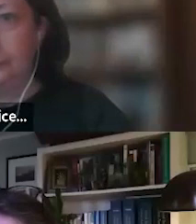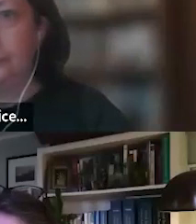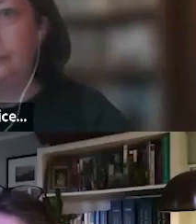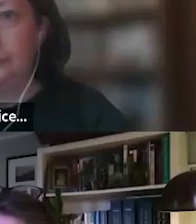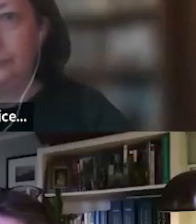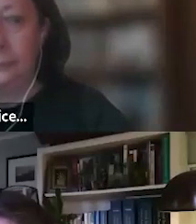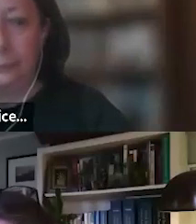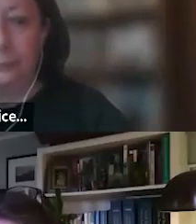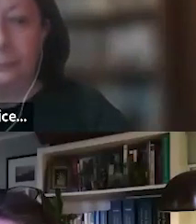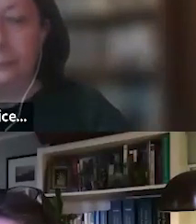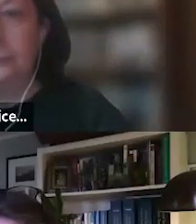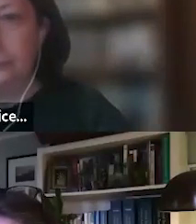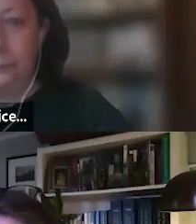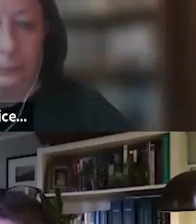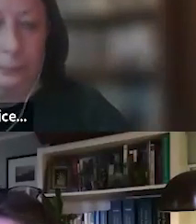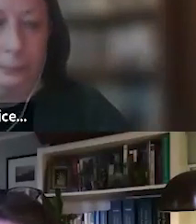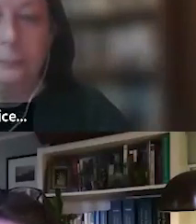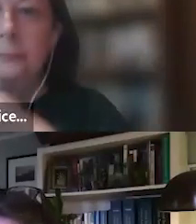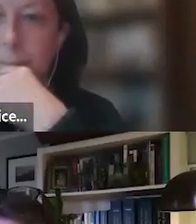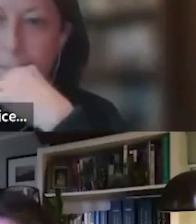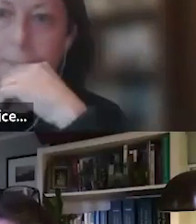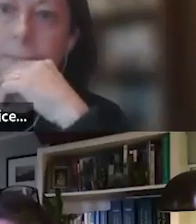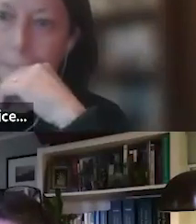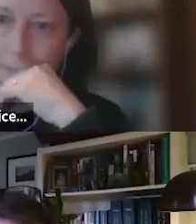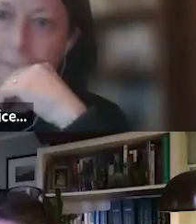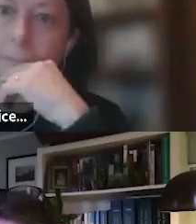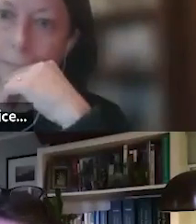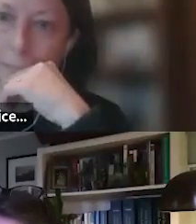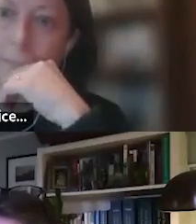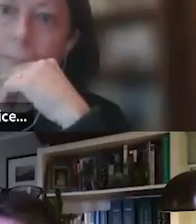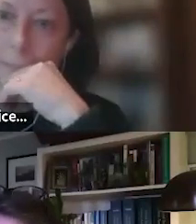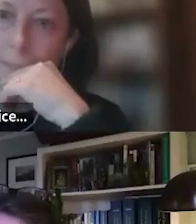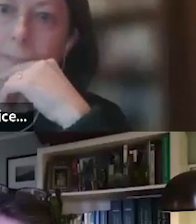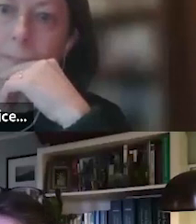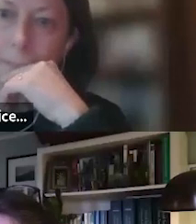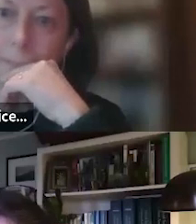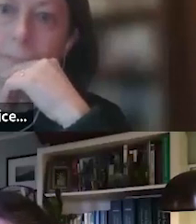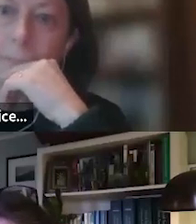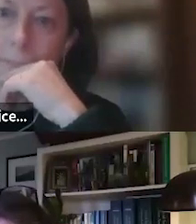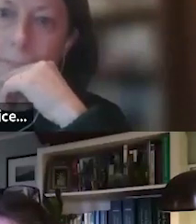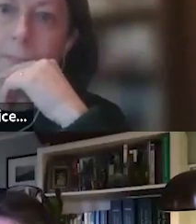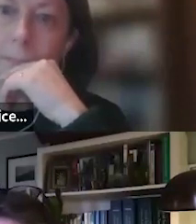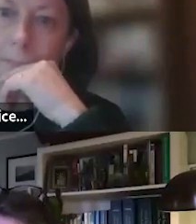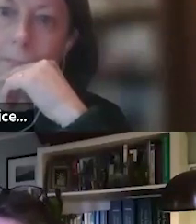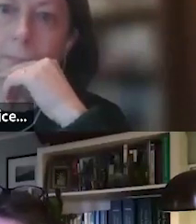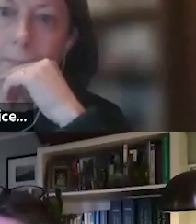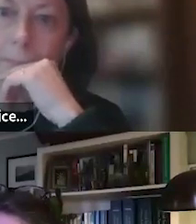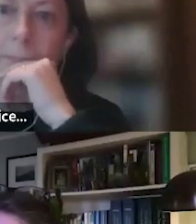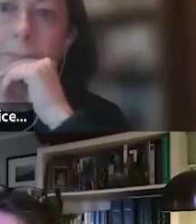you know, they have a disabling condition, but they have to work to survive. So taking that early retirement at 62